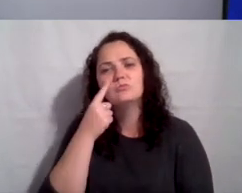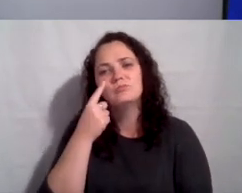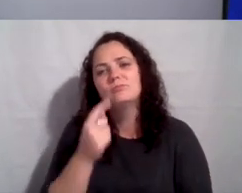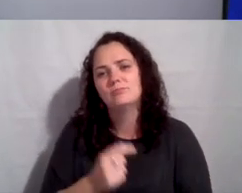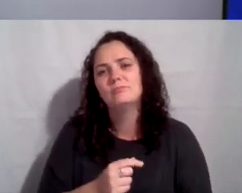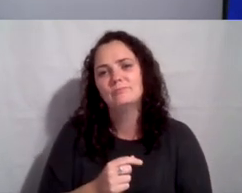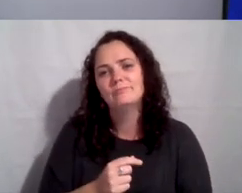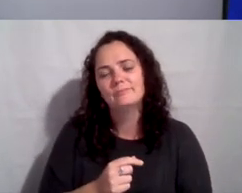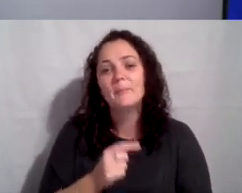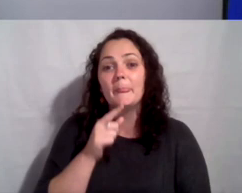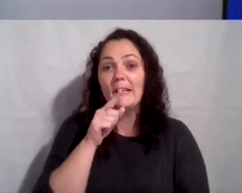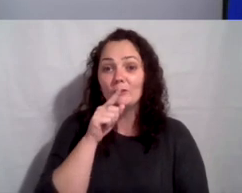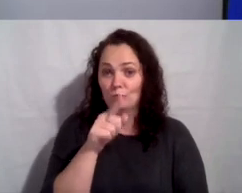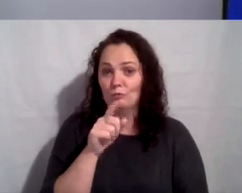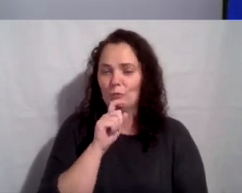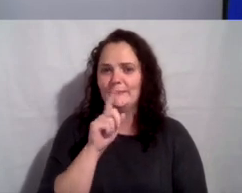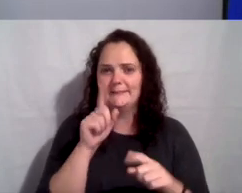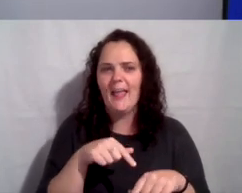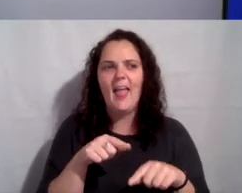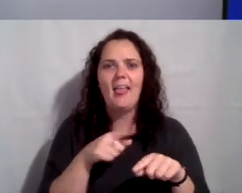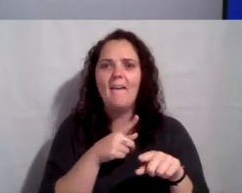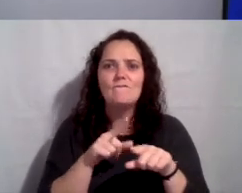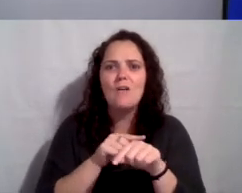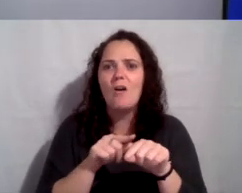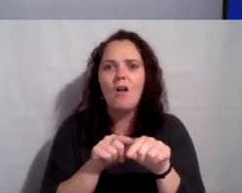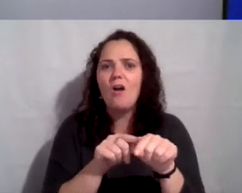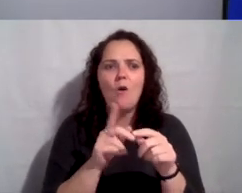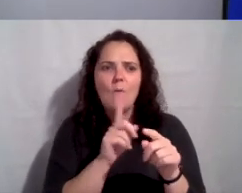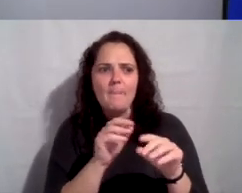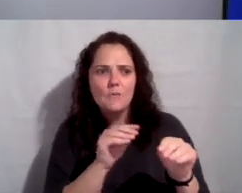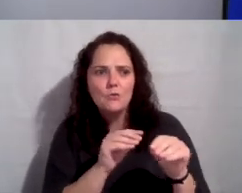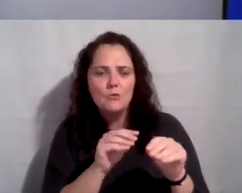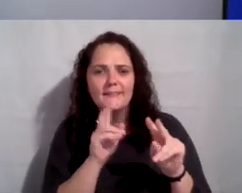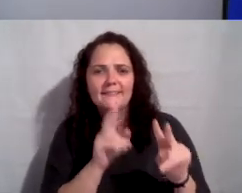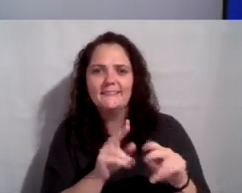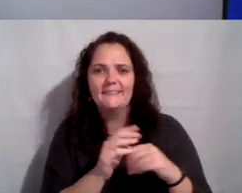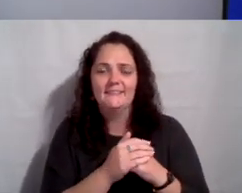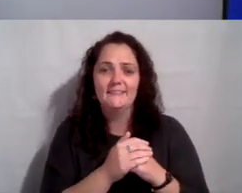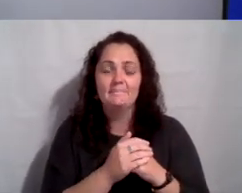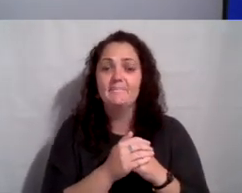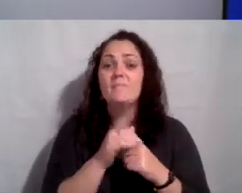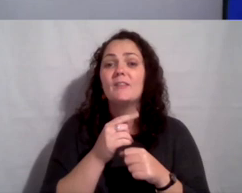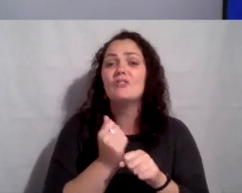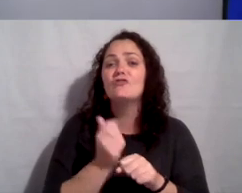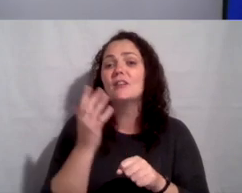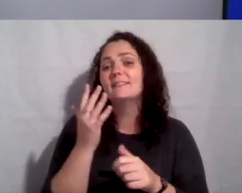And what you're going to do is you're going to start to trace that movement. One of the things that gestural drawing does really beautifully